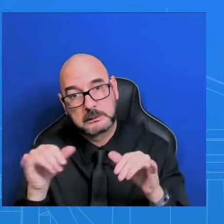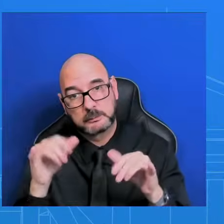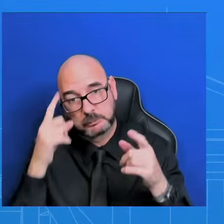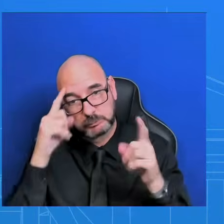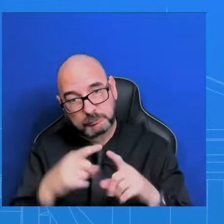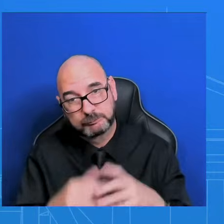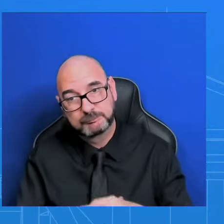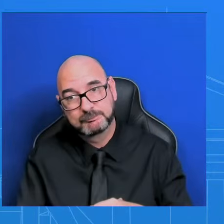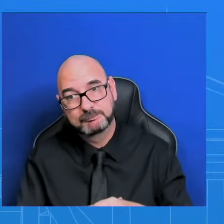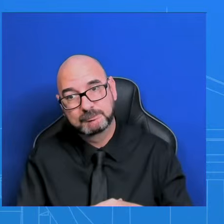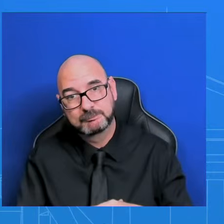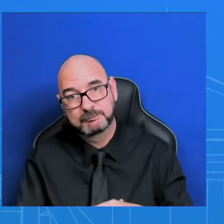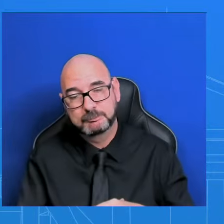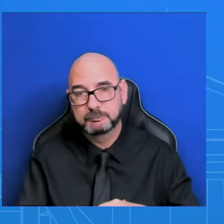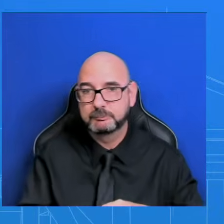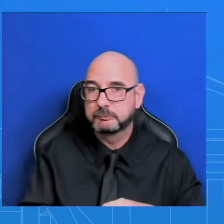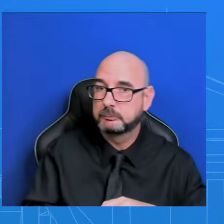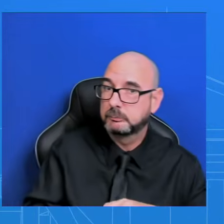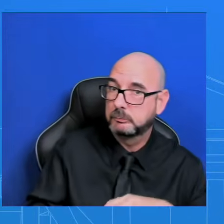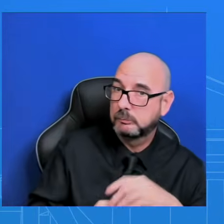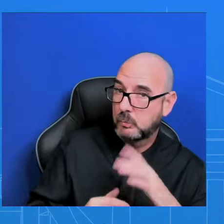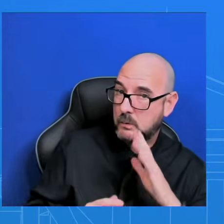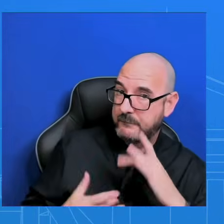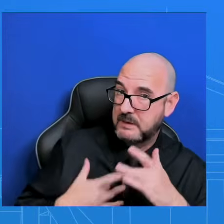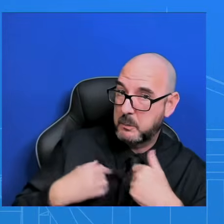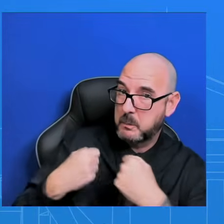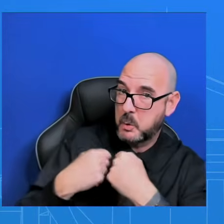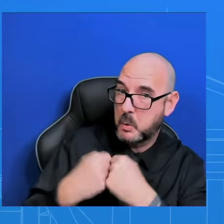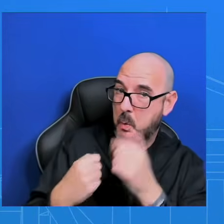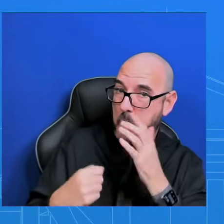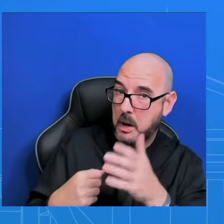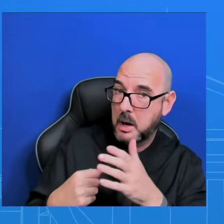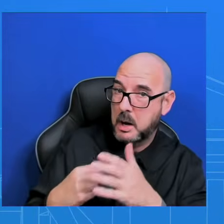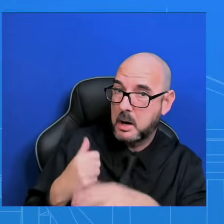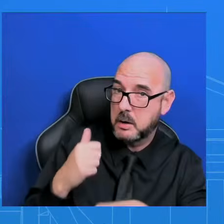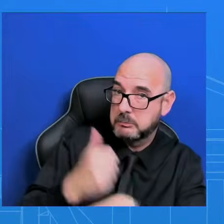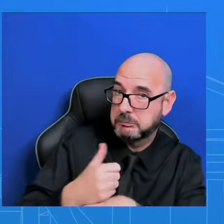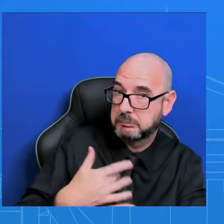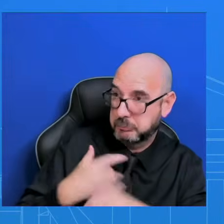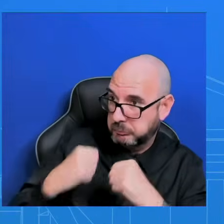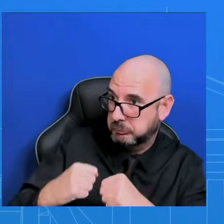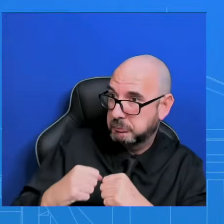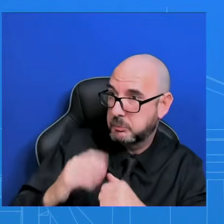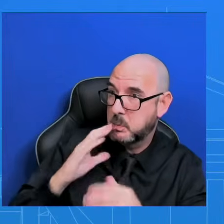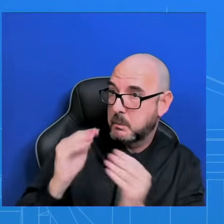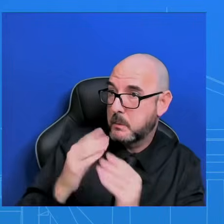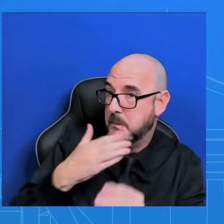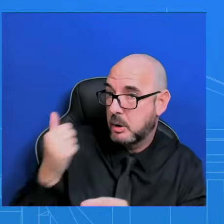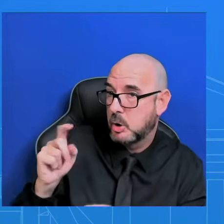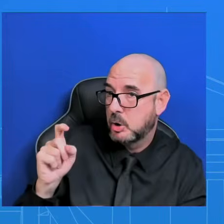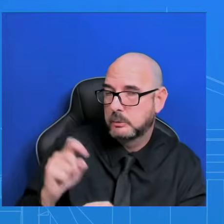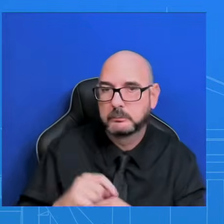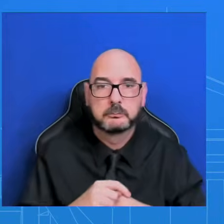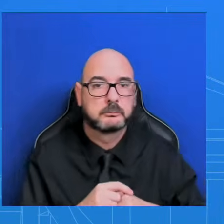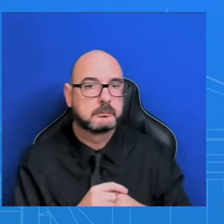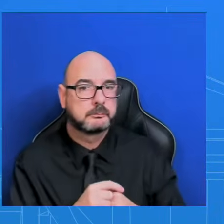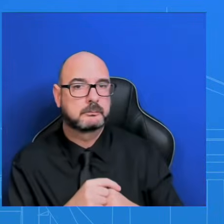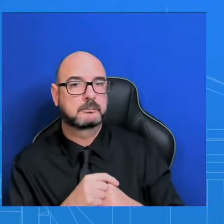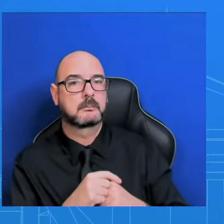Ms. Jean-Pierre: Our position is that we need to do more at the border. We have to do more at the border. That's why these negotiations are currently happening. That's our position.